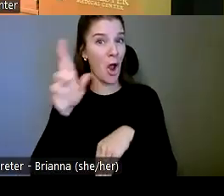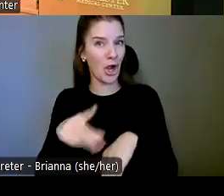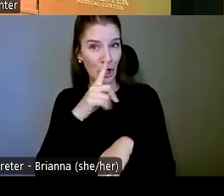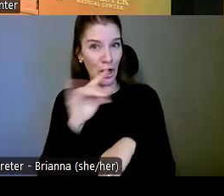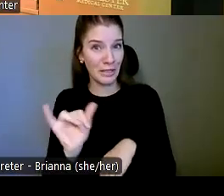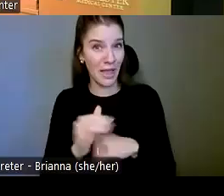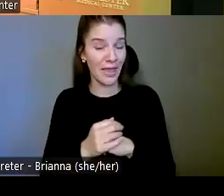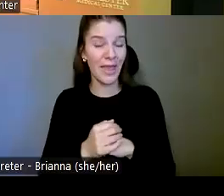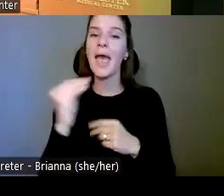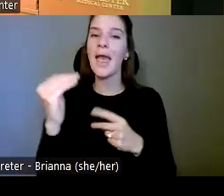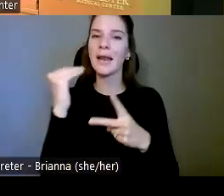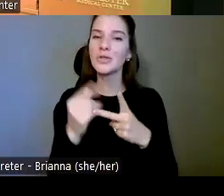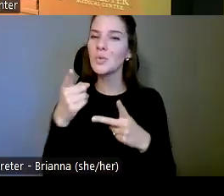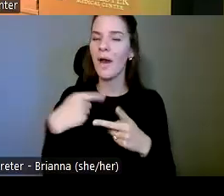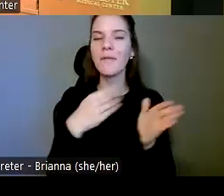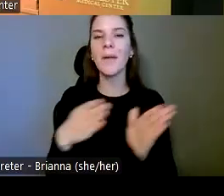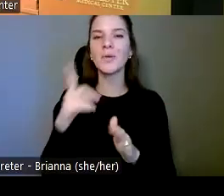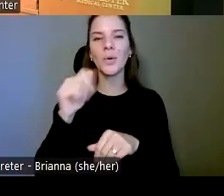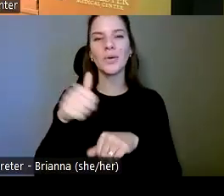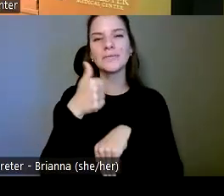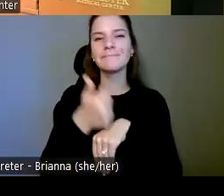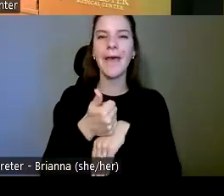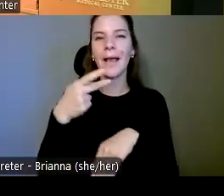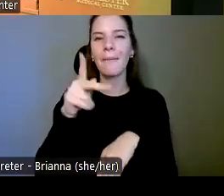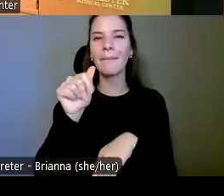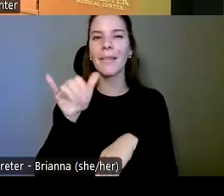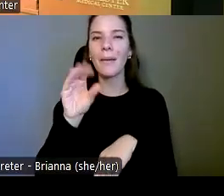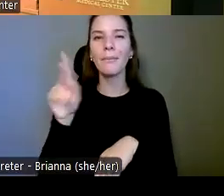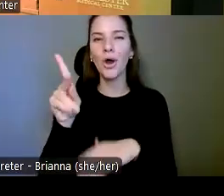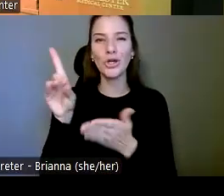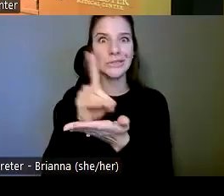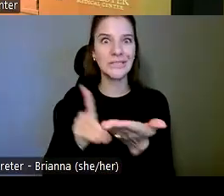how others can replicate? So from my mind's eye, I'm thinking you have to start with the one key